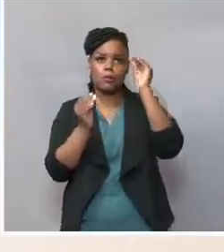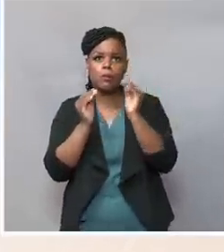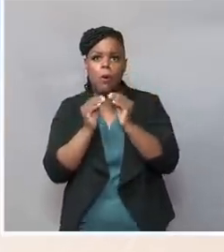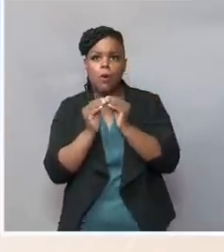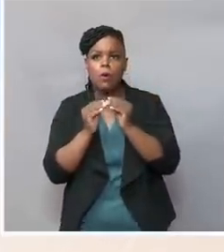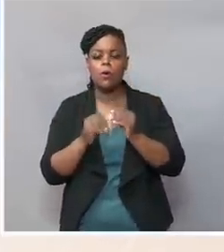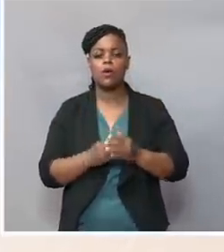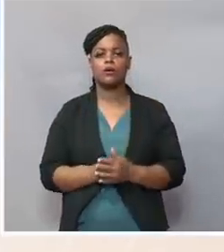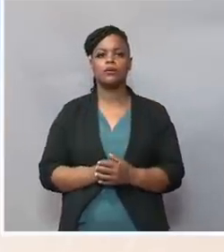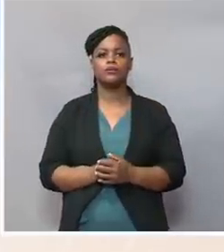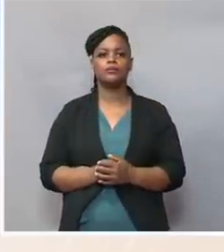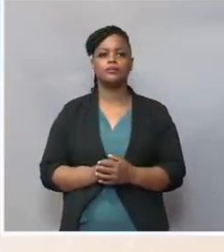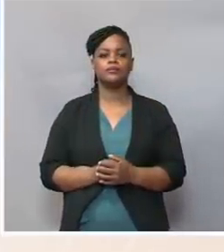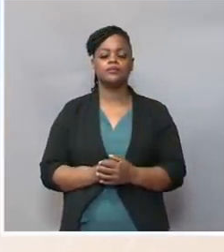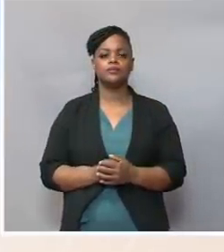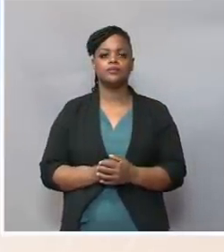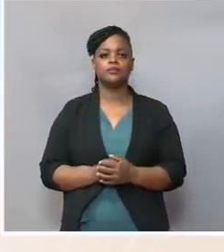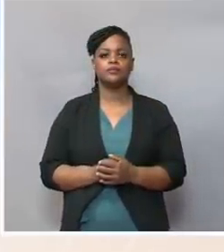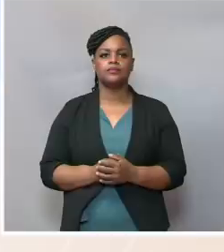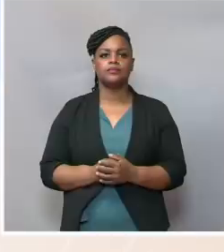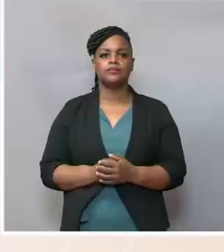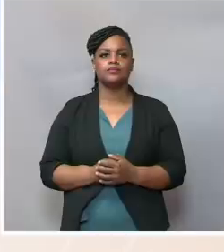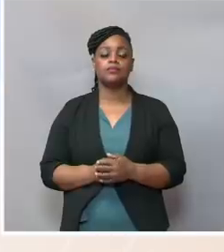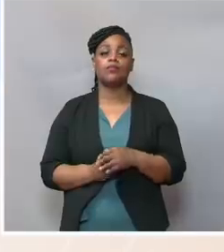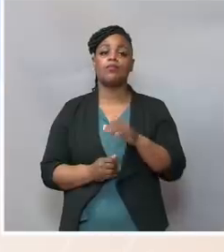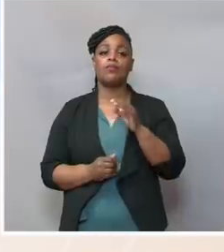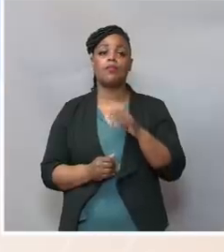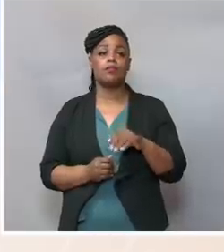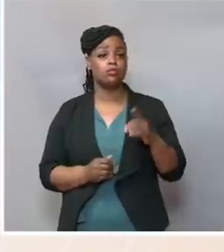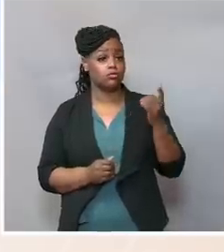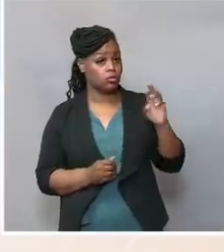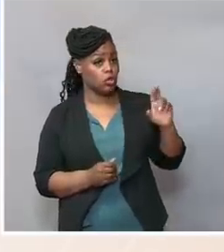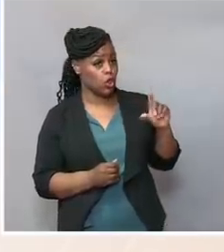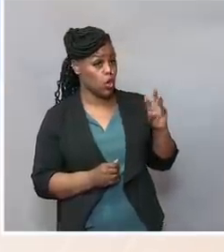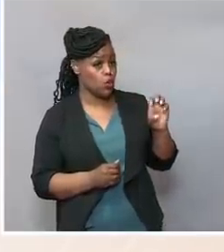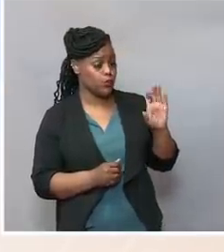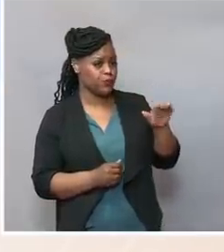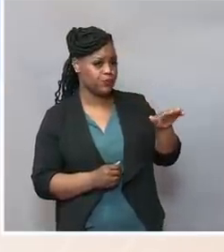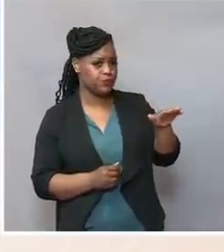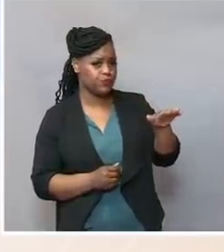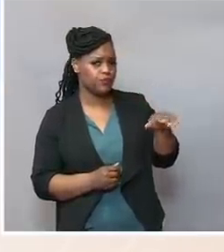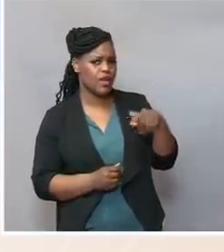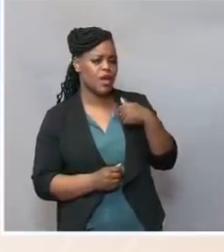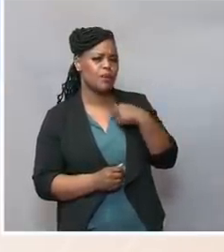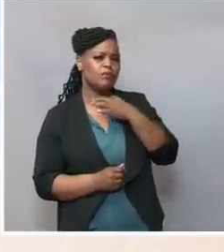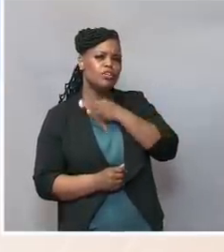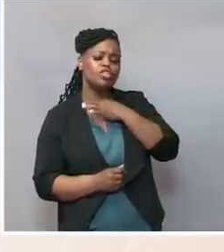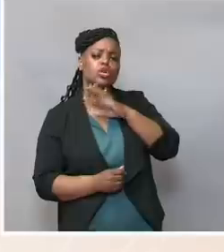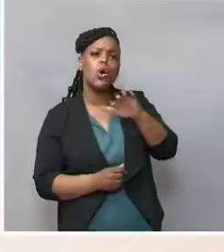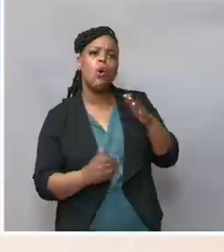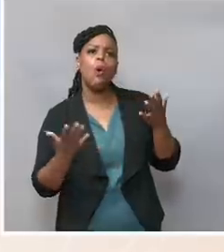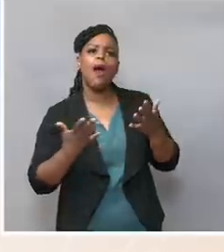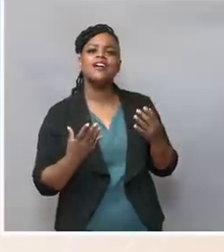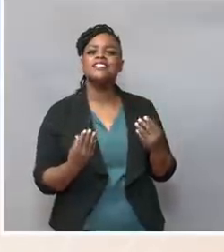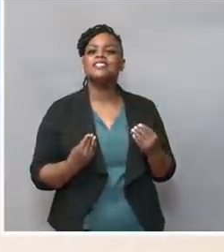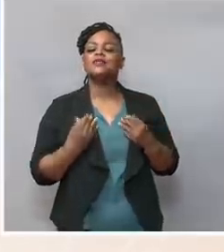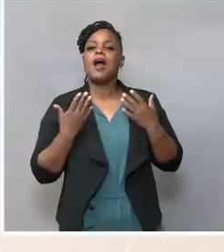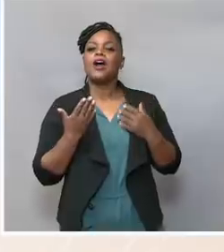Secretary Haaland: And Dr. Lowe, I would just like to know what inspired you early on for you